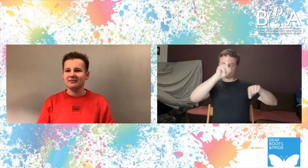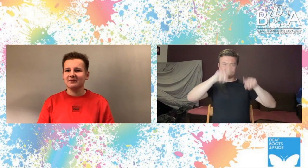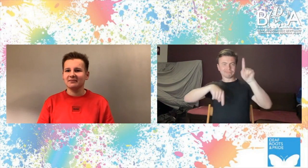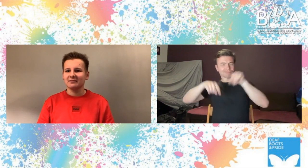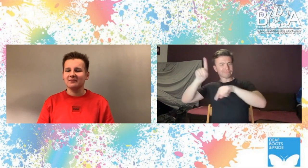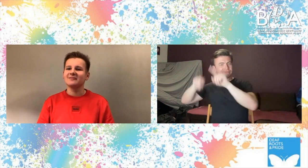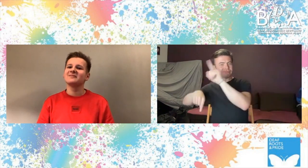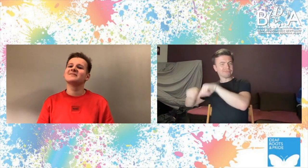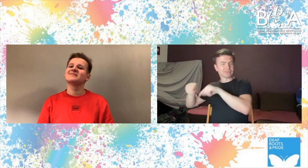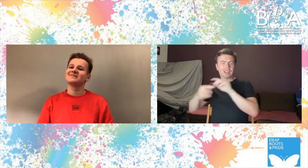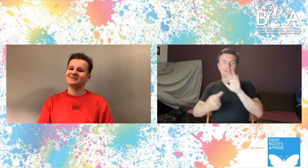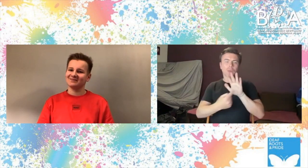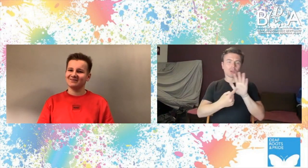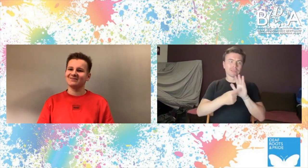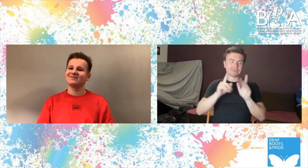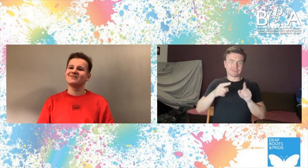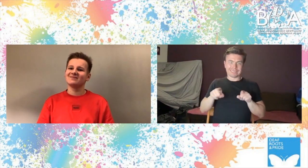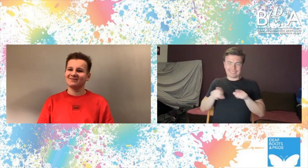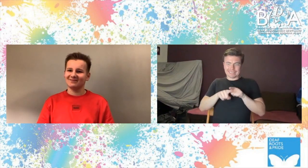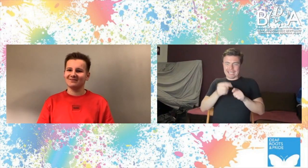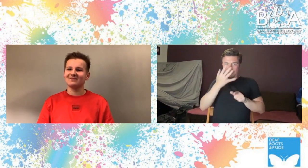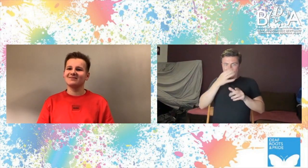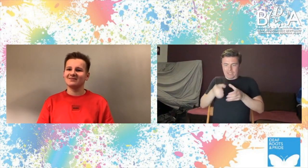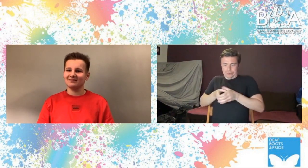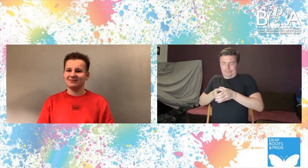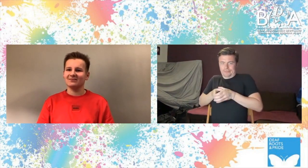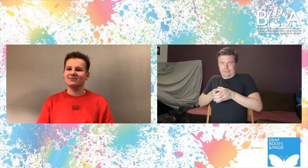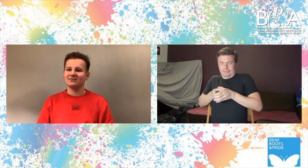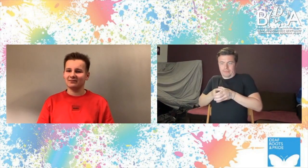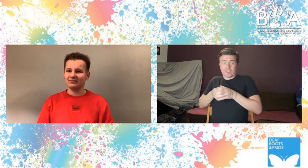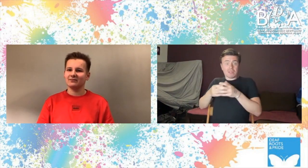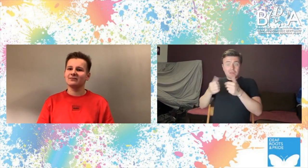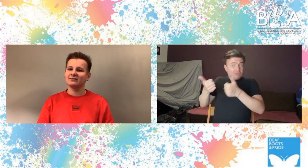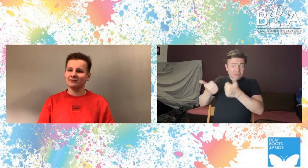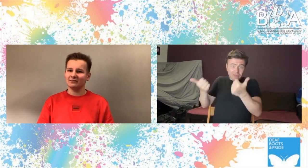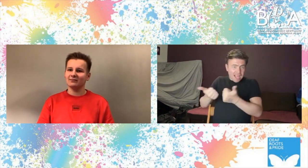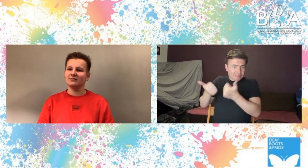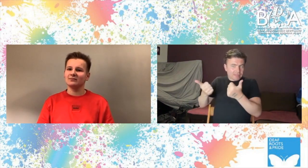is important. I think it’s fine to work with people who are your own age,